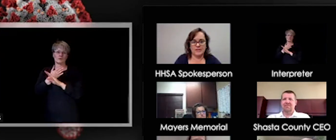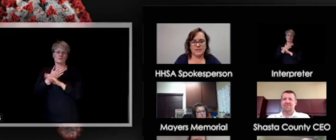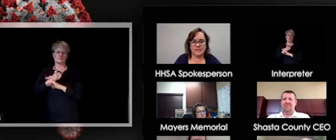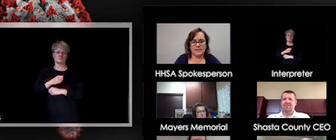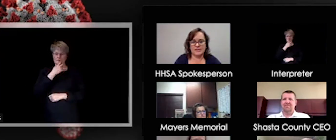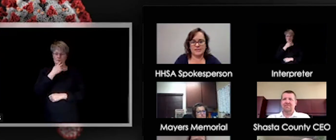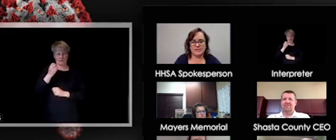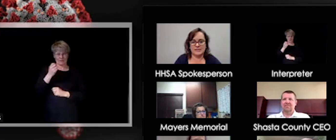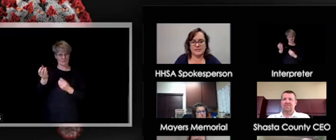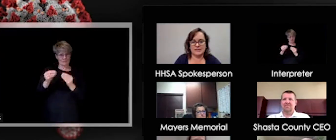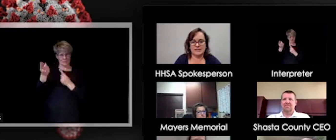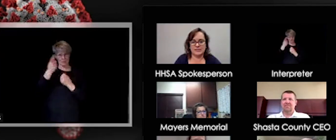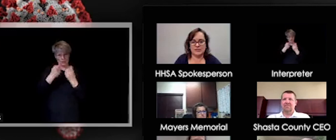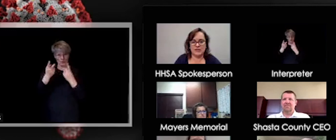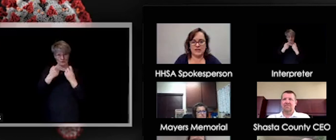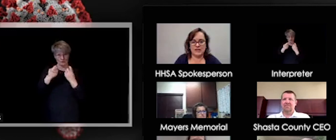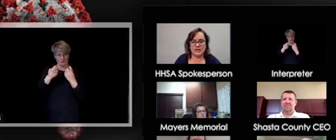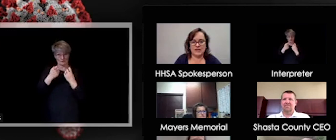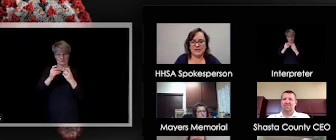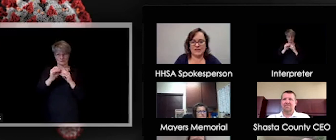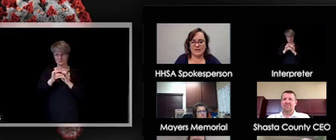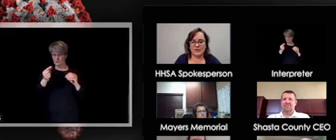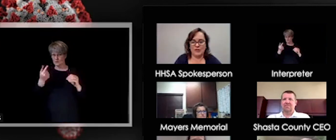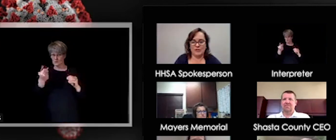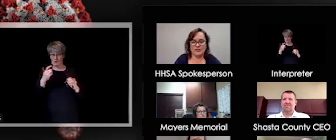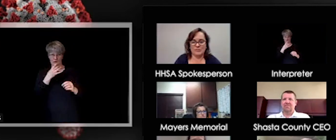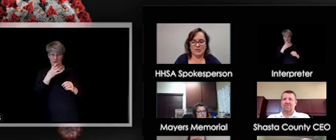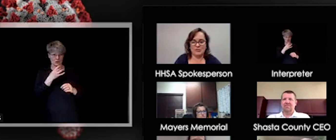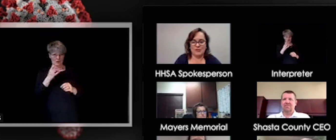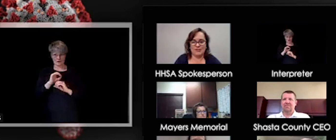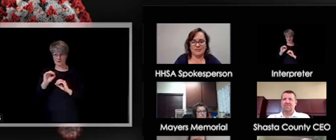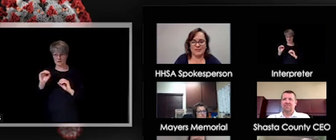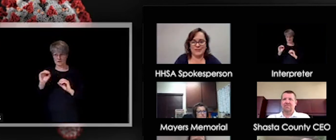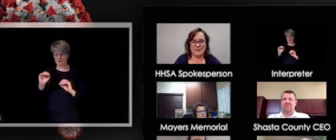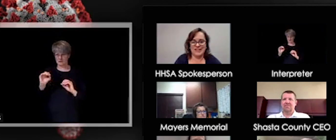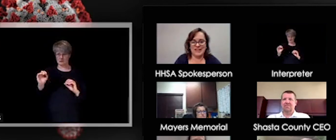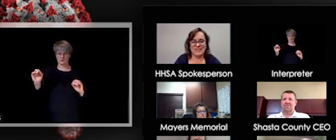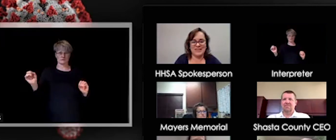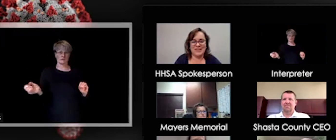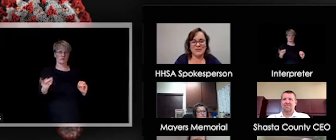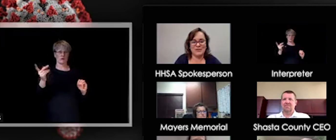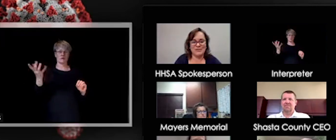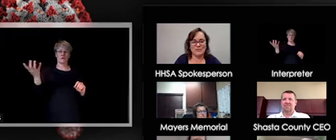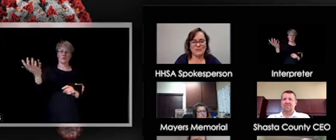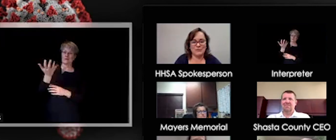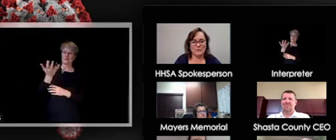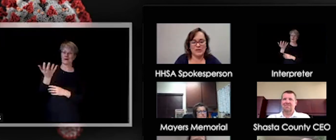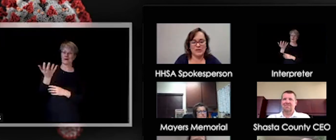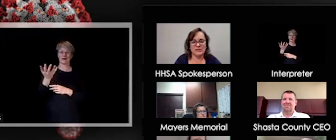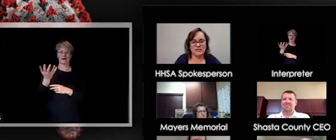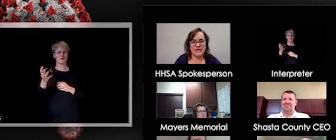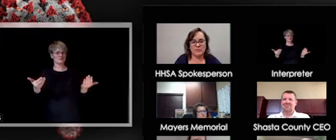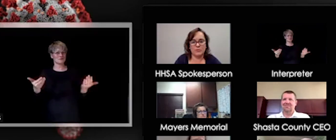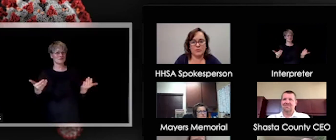lights…okay. Possible a new record, 11:28 a.m. Thank you everyone for being here today.